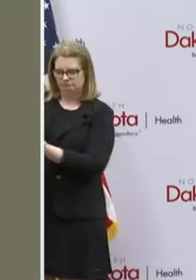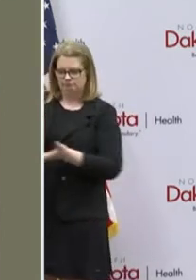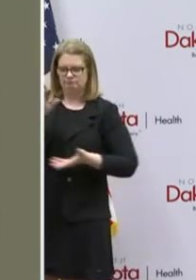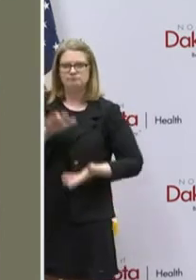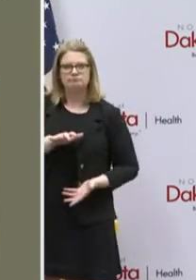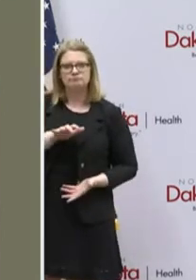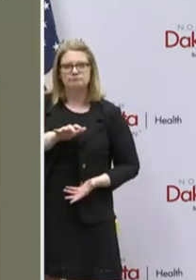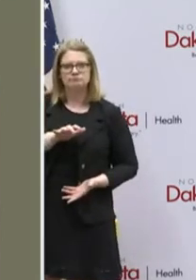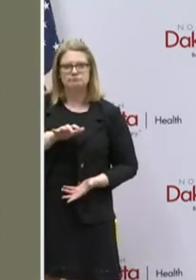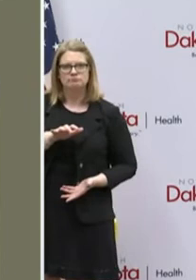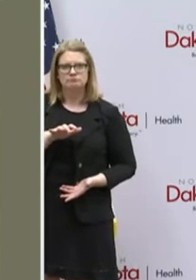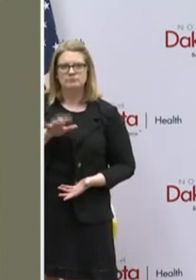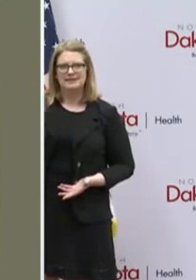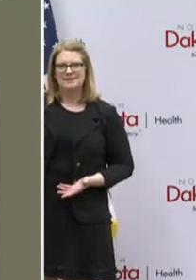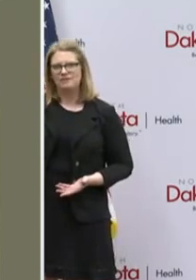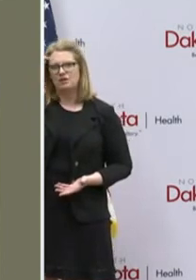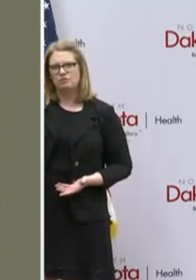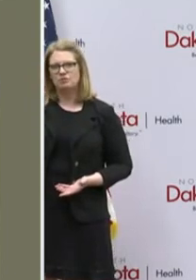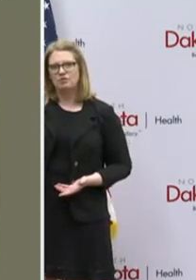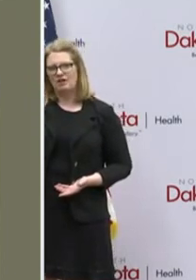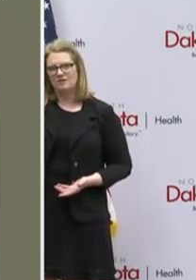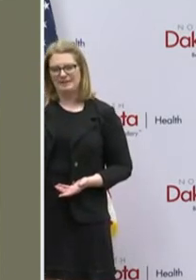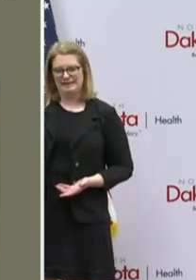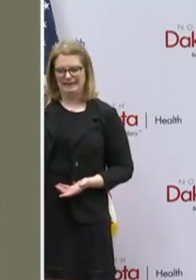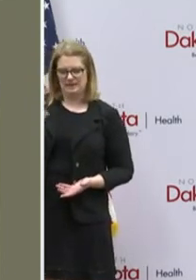THE STATE HAD RECEIVED FROM THE FEDERAL GOVERNMENT ANOTHER